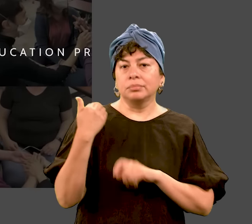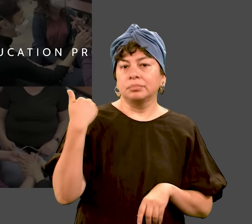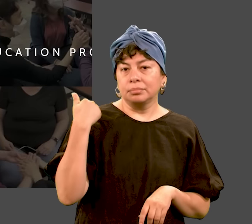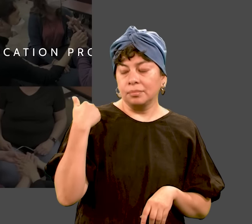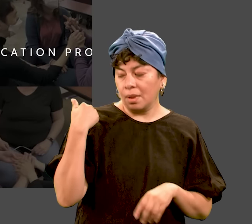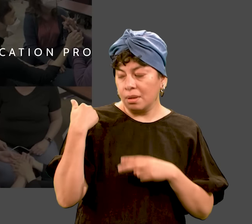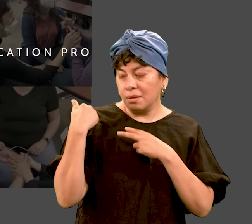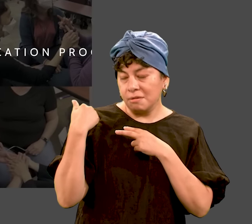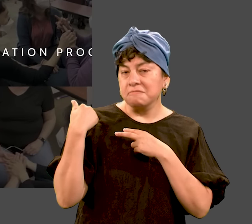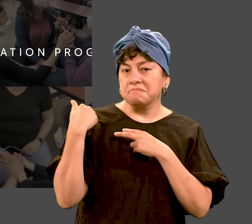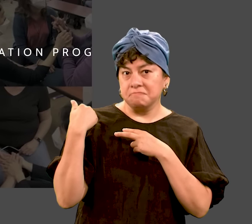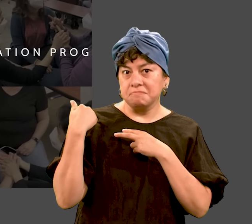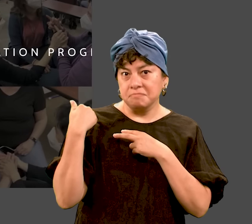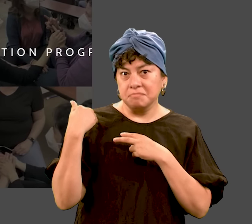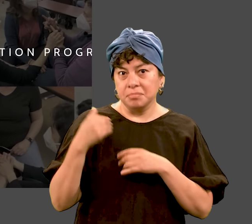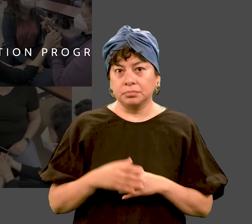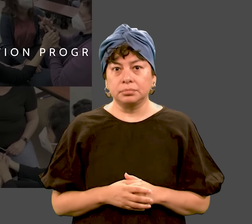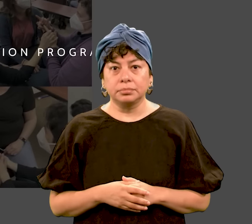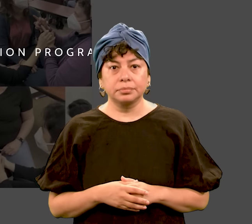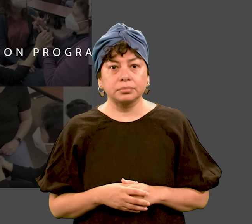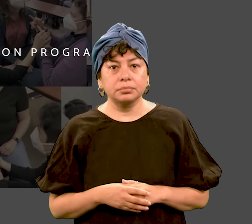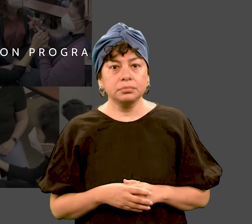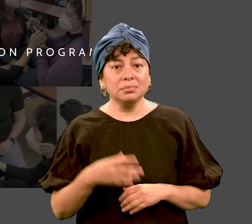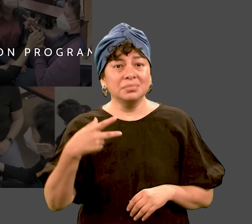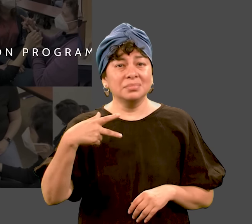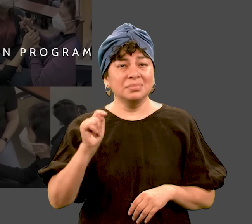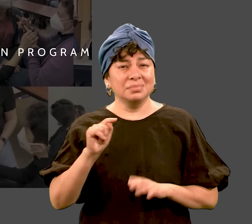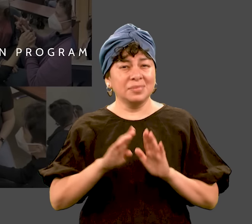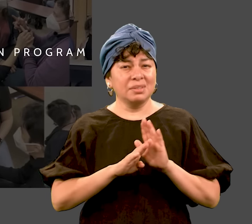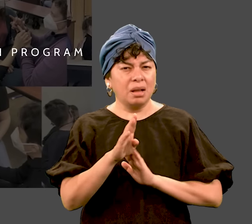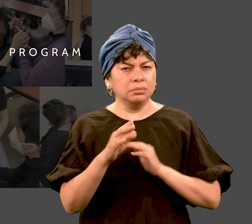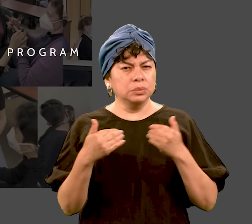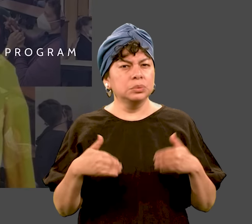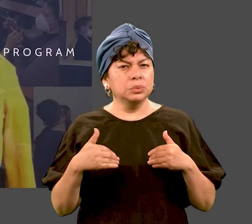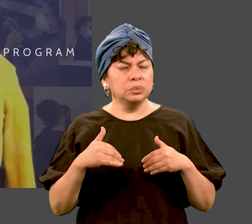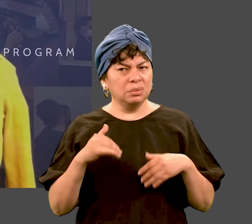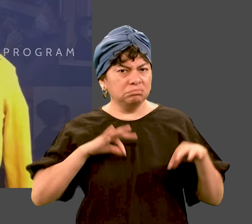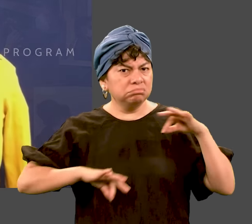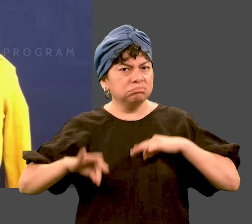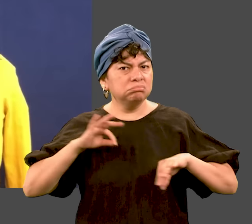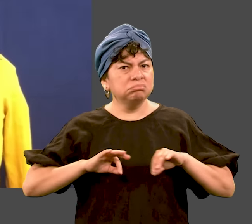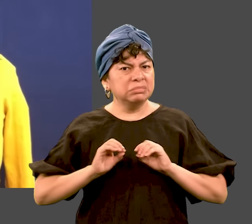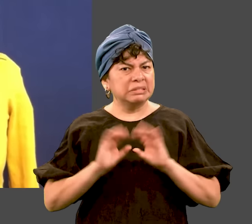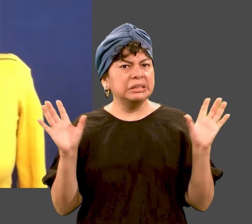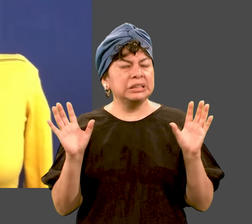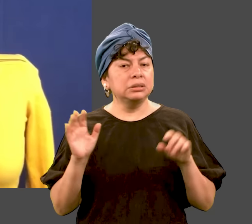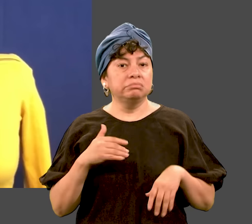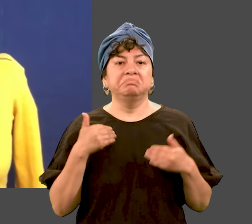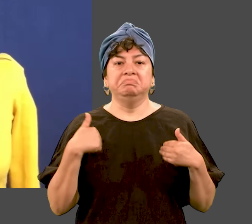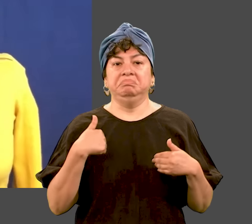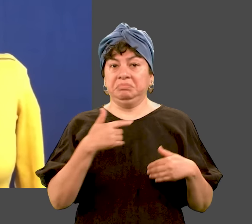As Protactile developed and its benefits became clear, Jelica went on to found Tactile Communications,